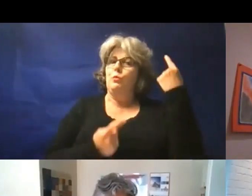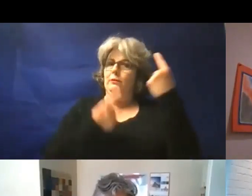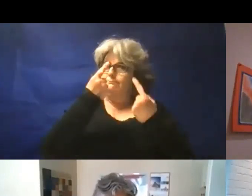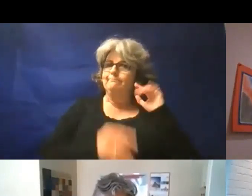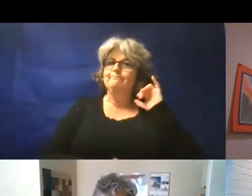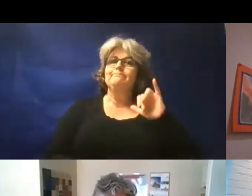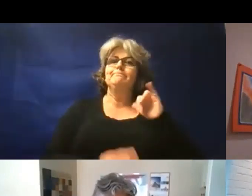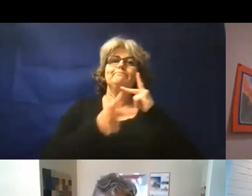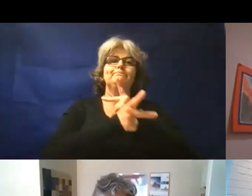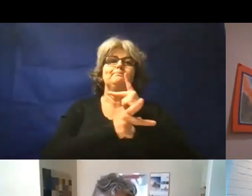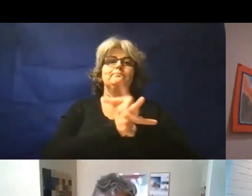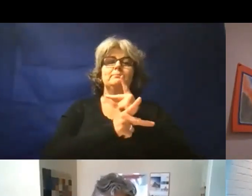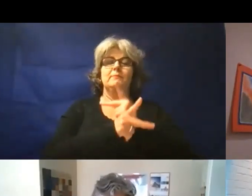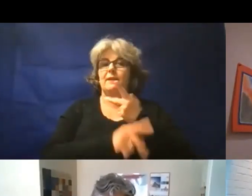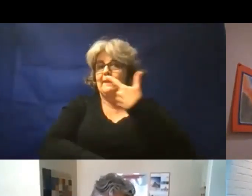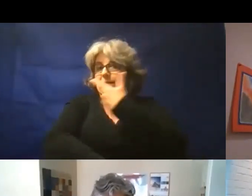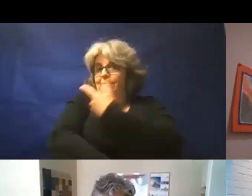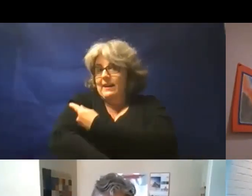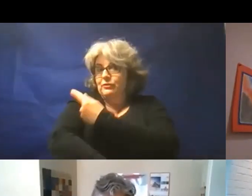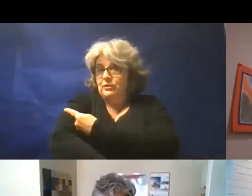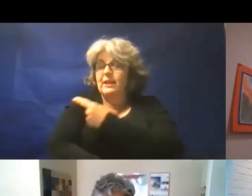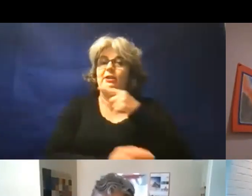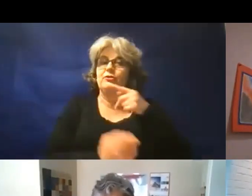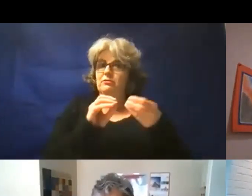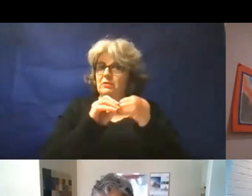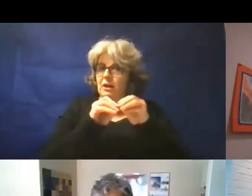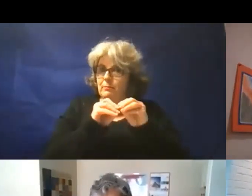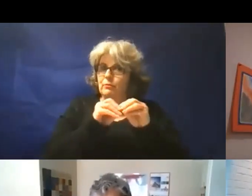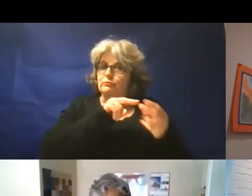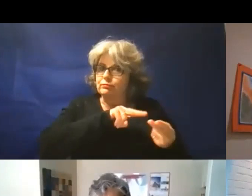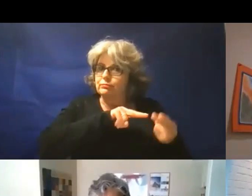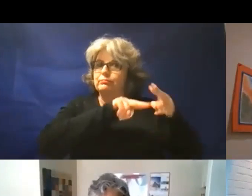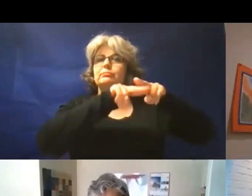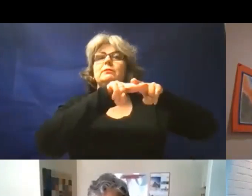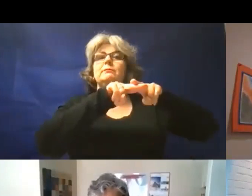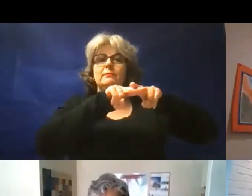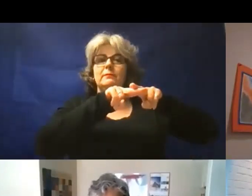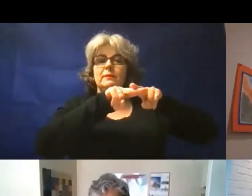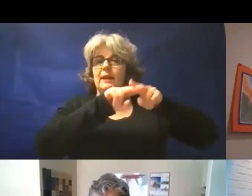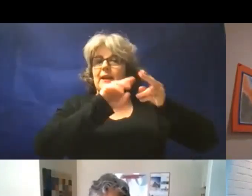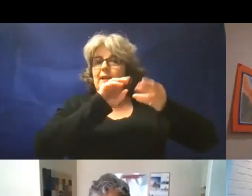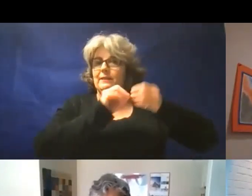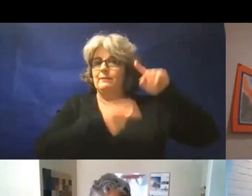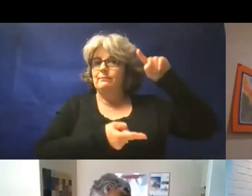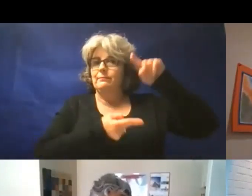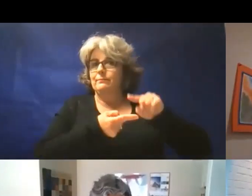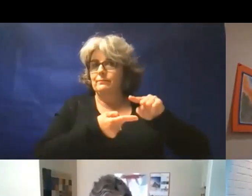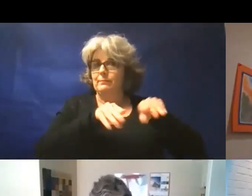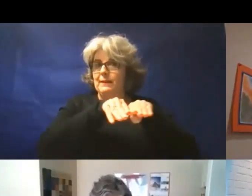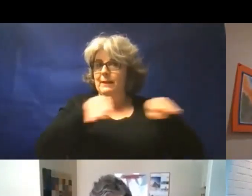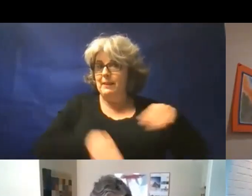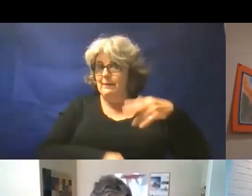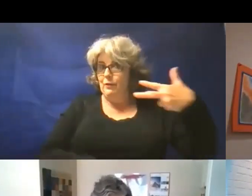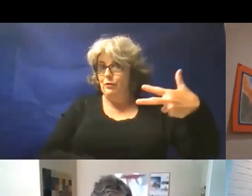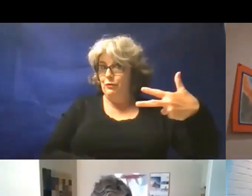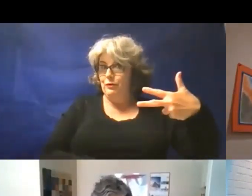uh their vaccination coverage and we were able to de-escalate them to a level three sooner and so we